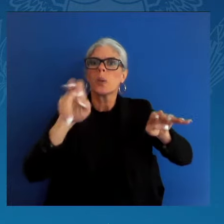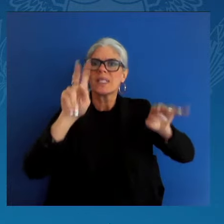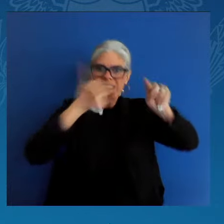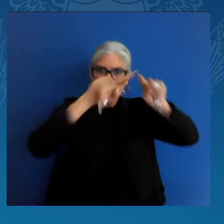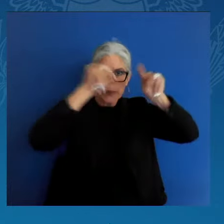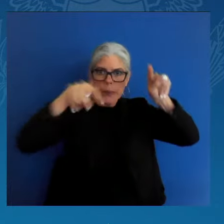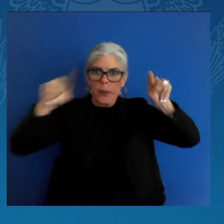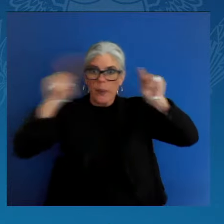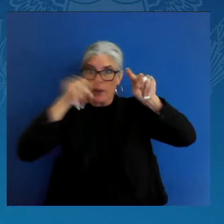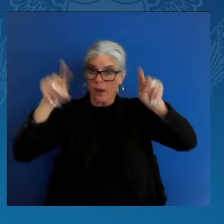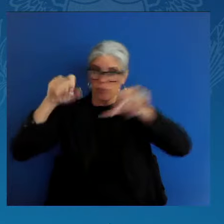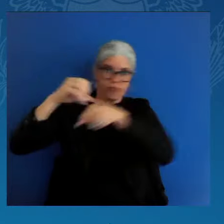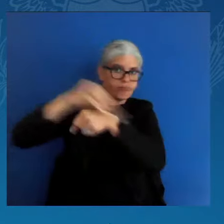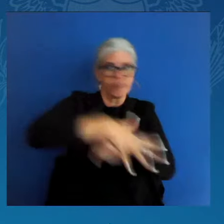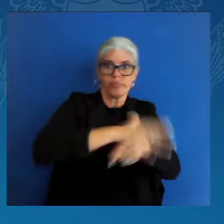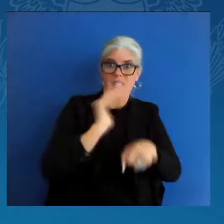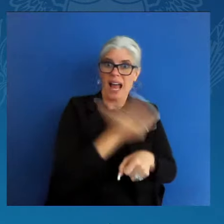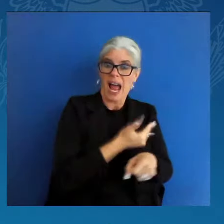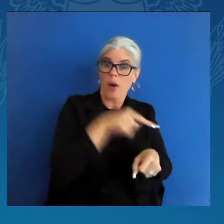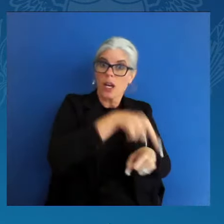that the Vice President talked about, as did Tony.